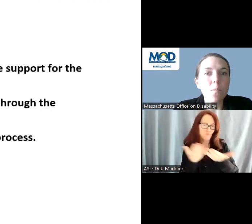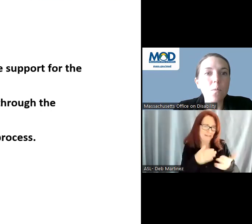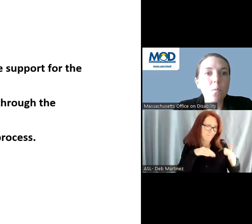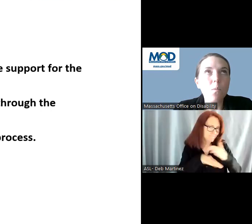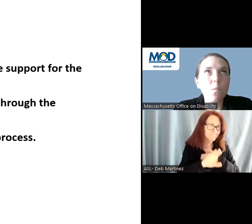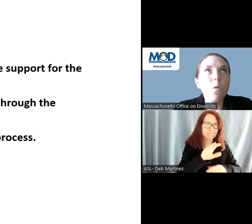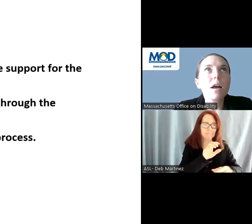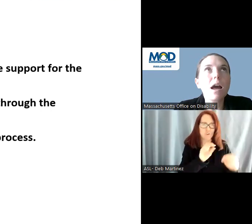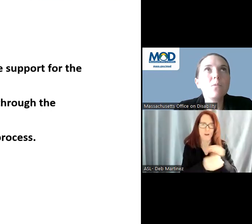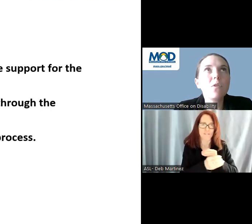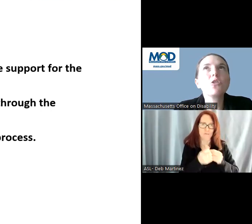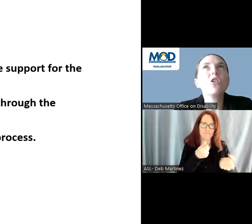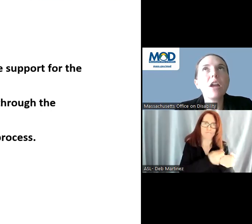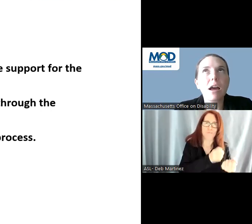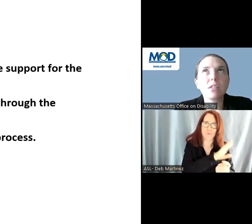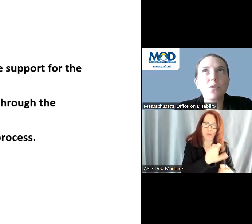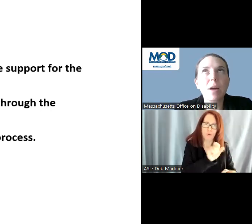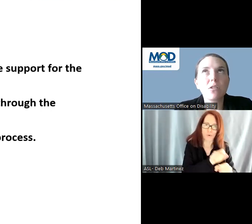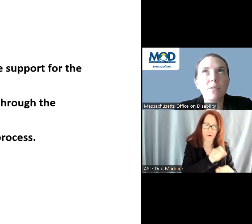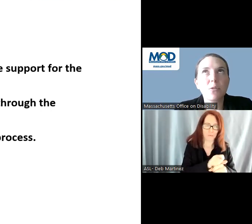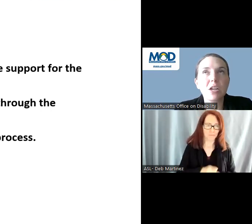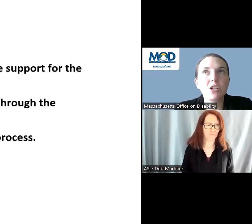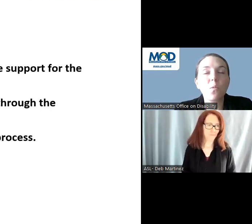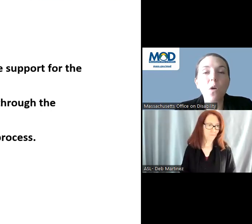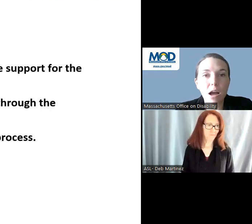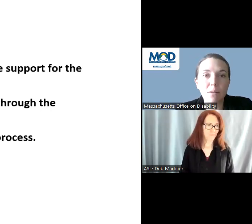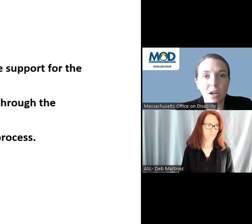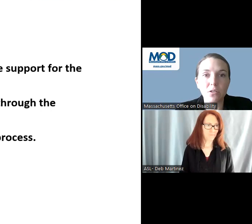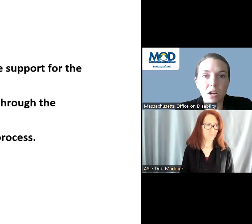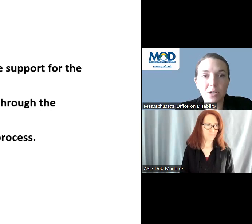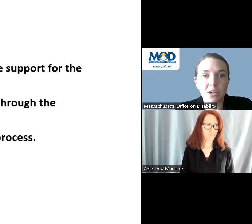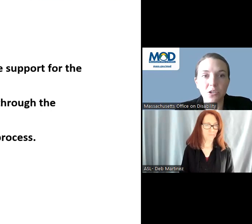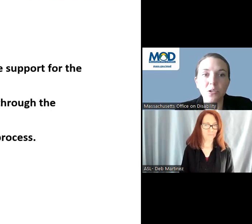ask for medical information what kind of medical documentation you're going to be asking for